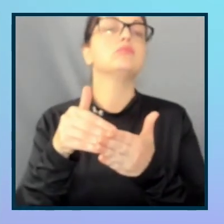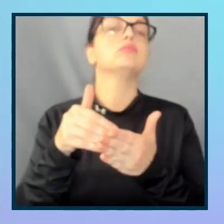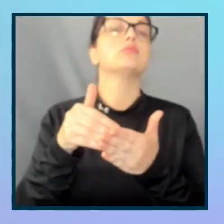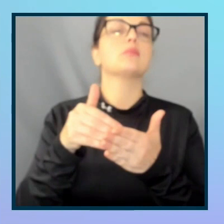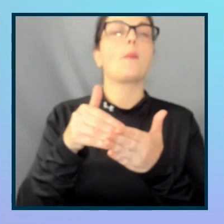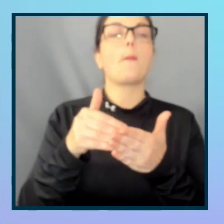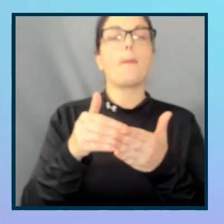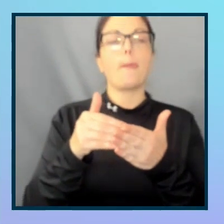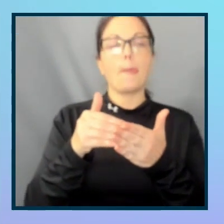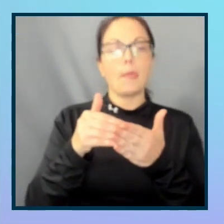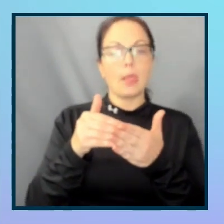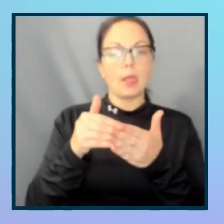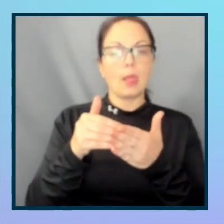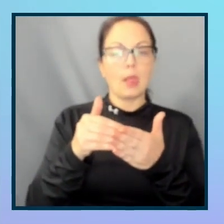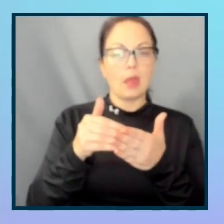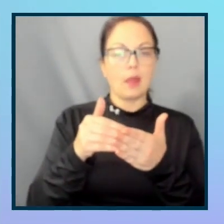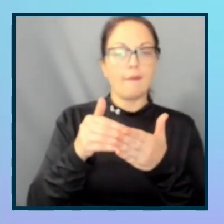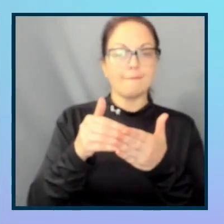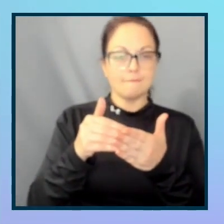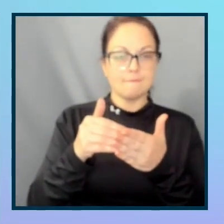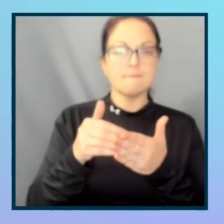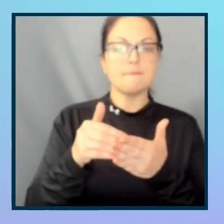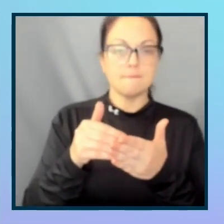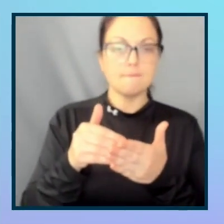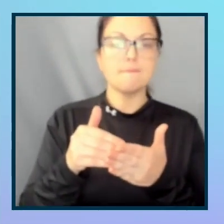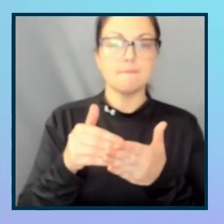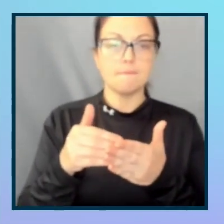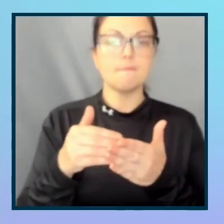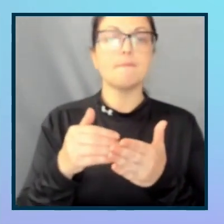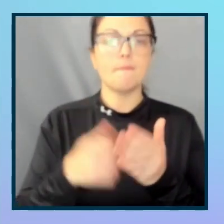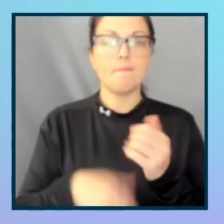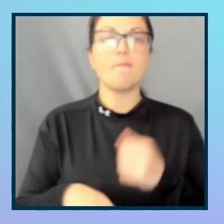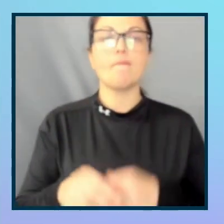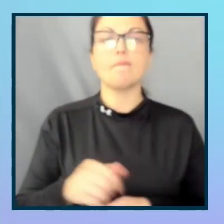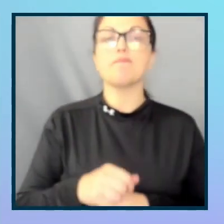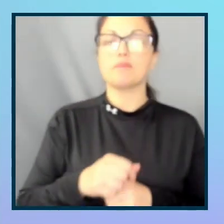and it's enough so that any of us can speak up at our jobs